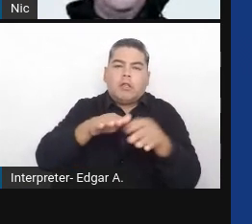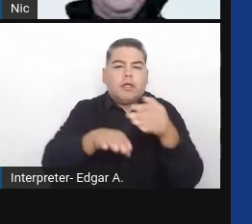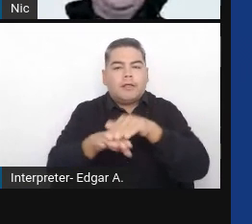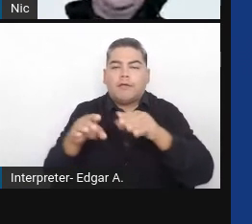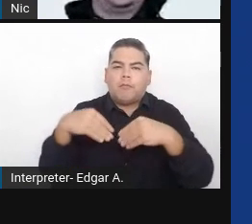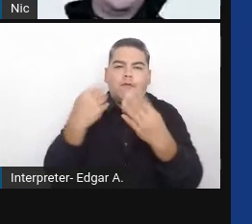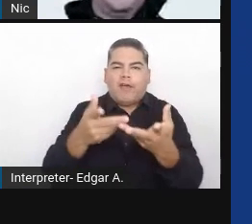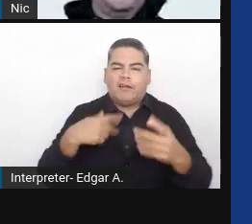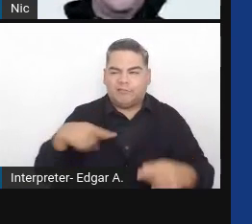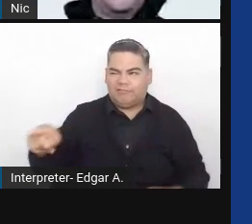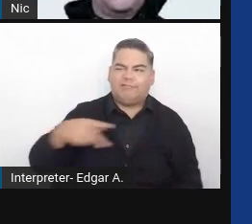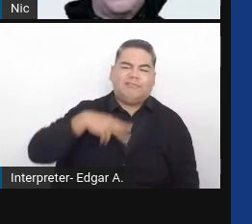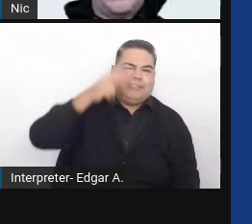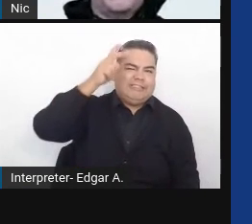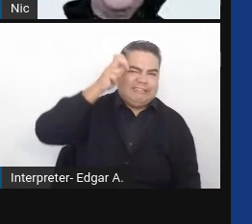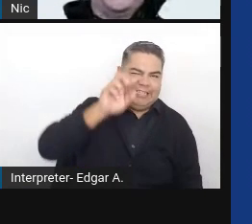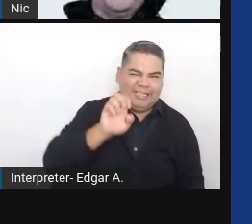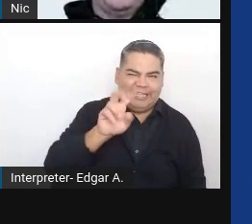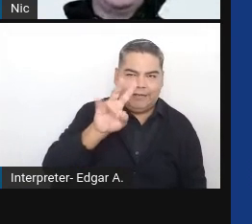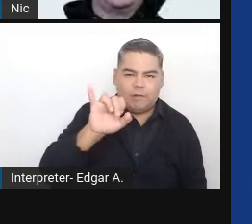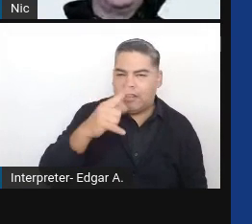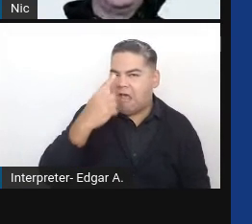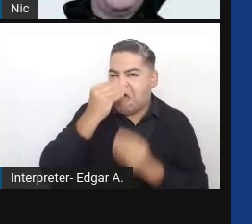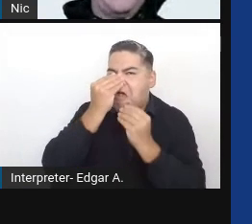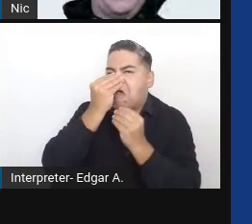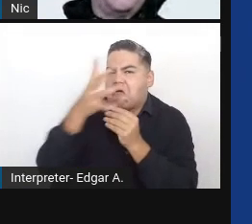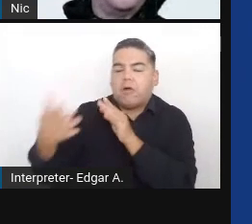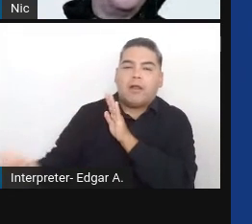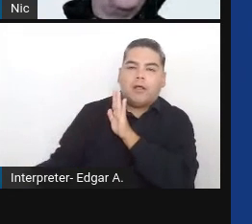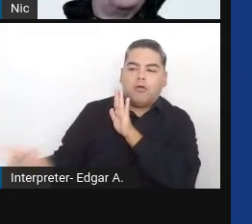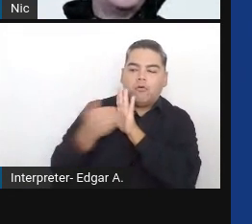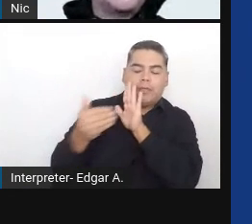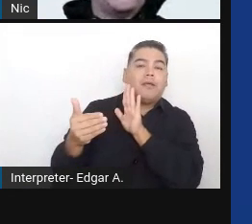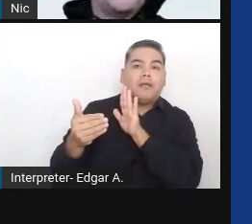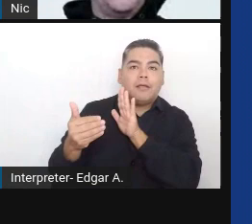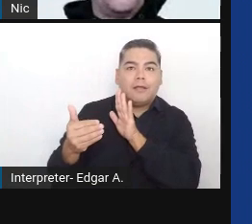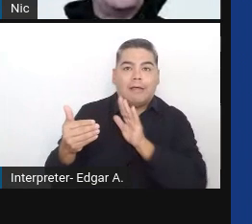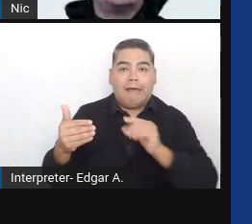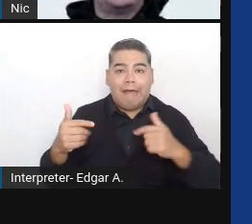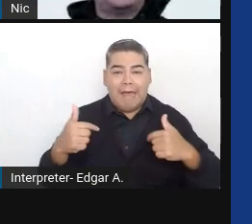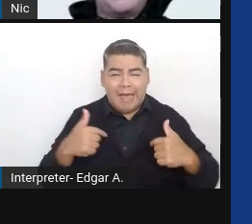I don't care if they sue me, I and over 700